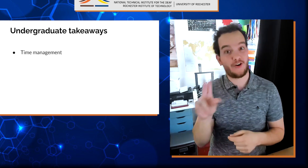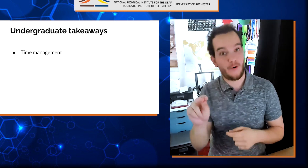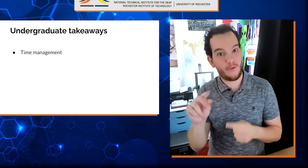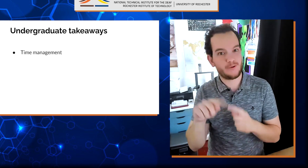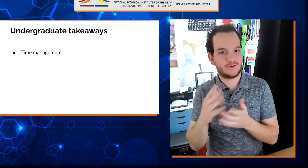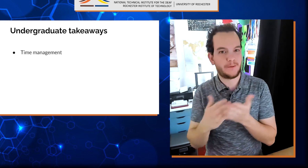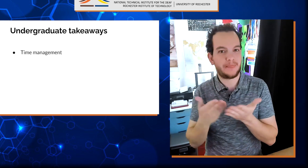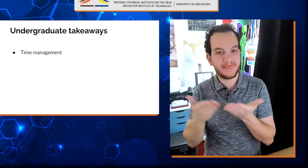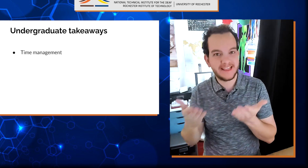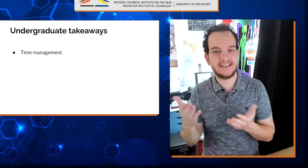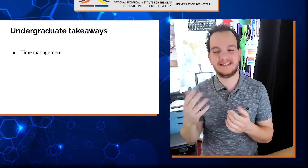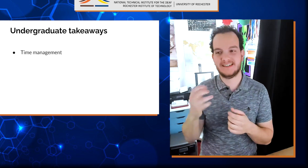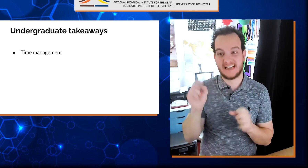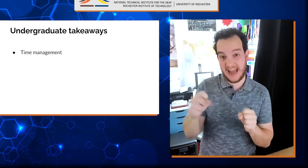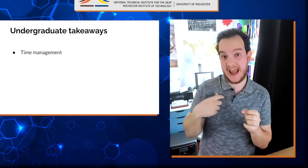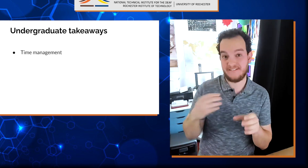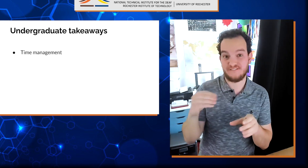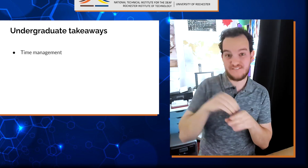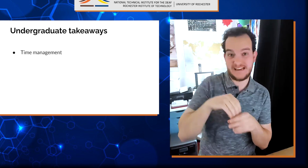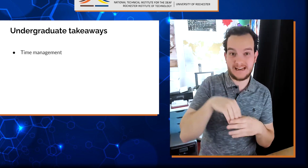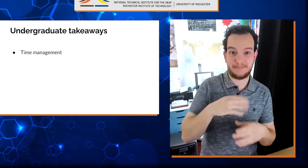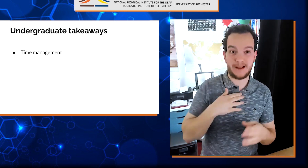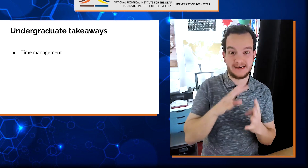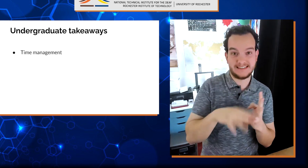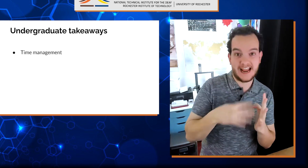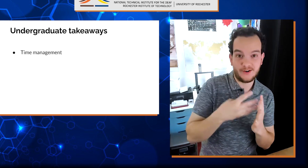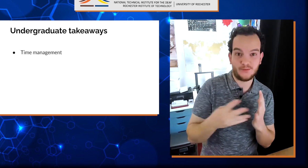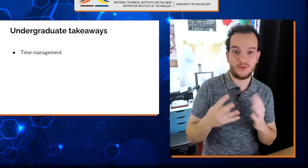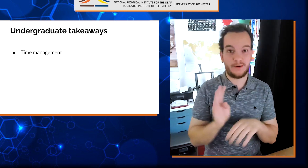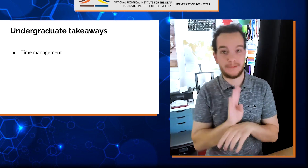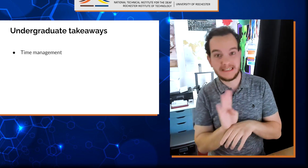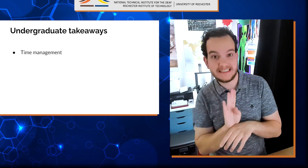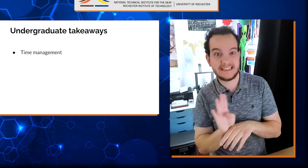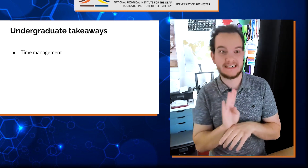I had to learn when or what I could say yes to or needed to say no to.